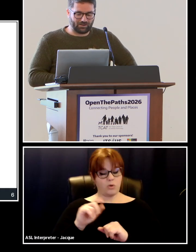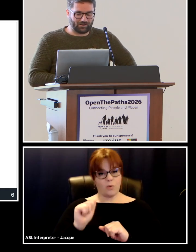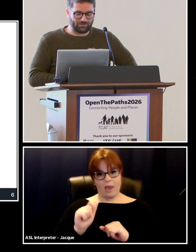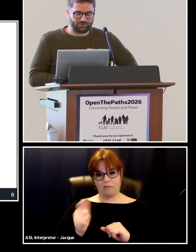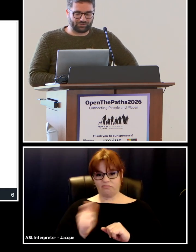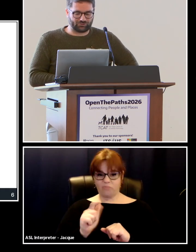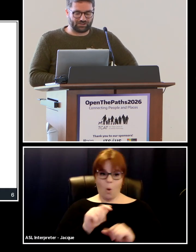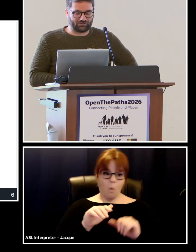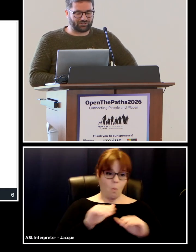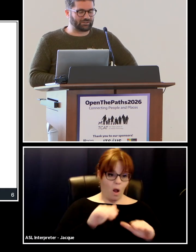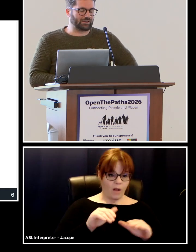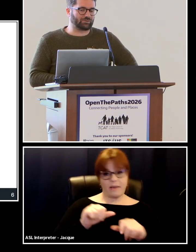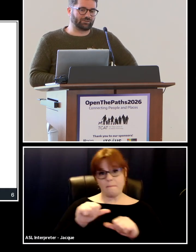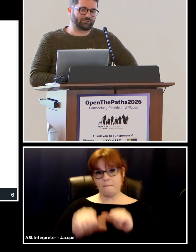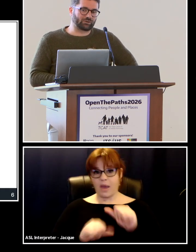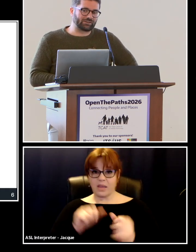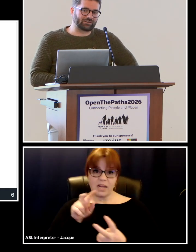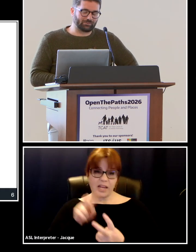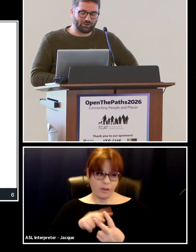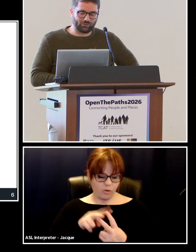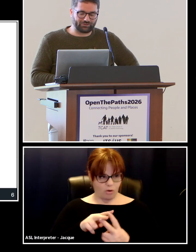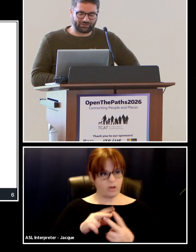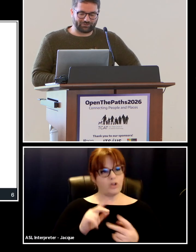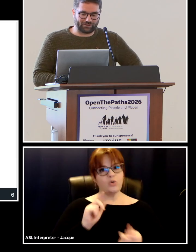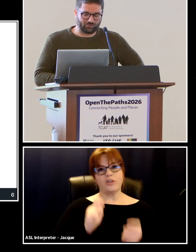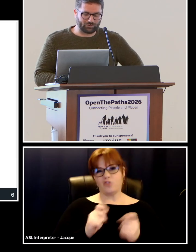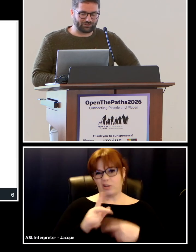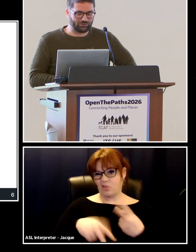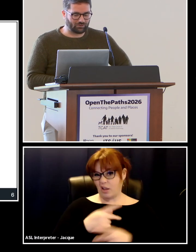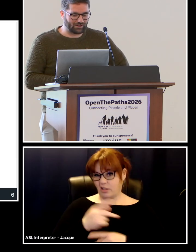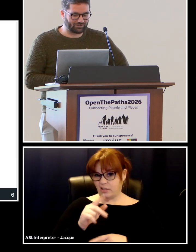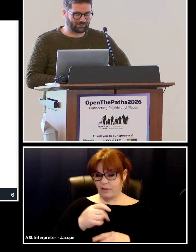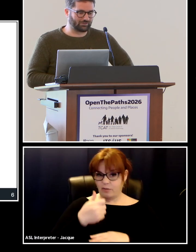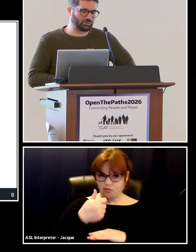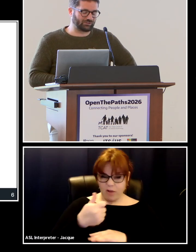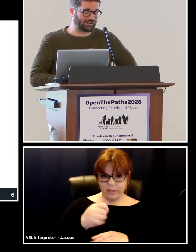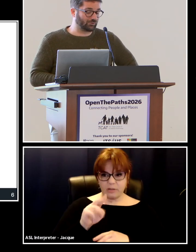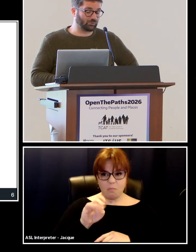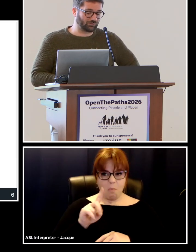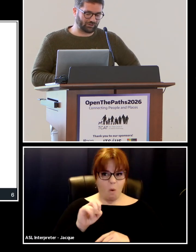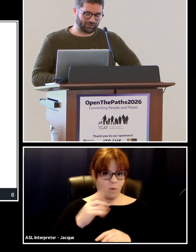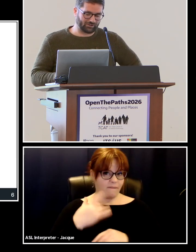Um you can change the types of transit modes that are available to utilize and which schedules are